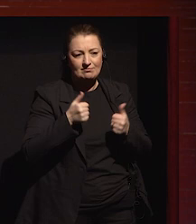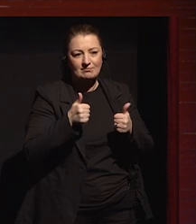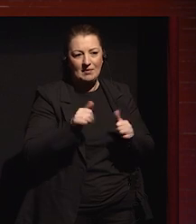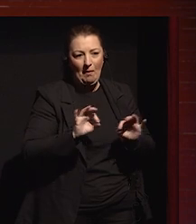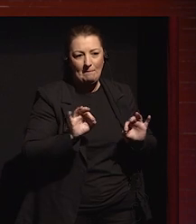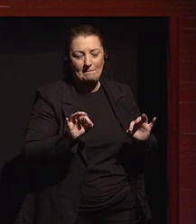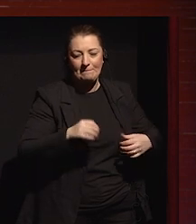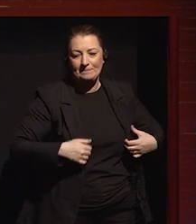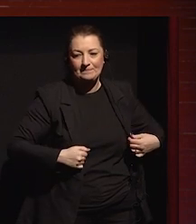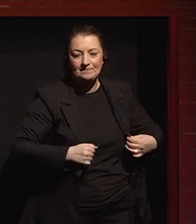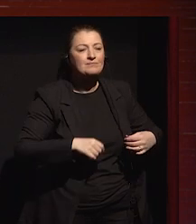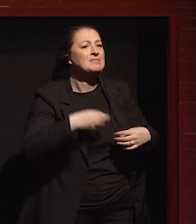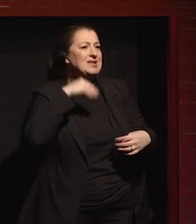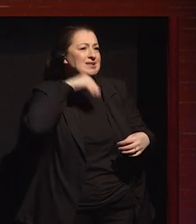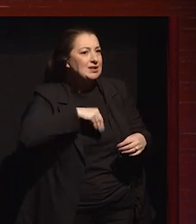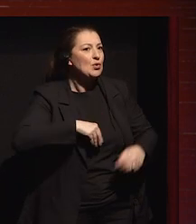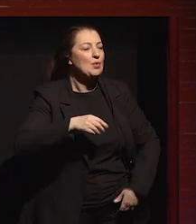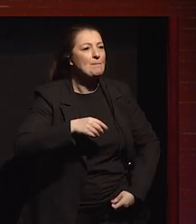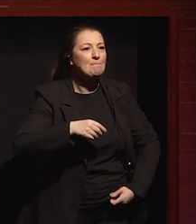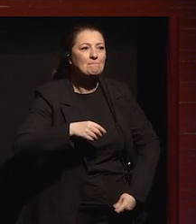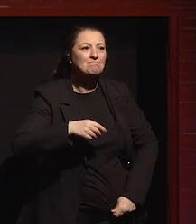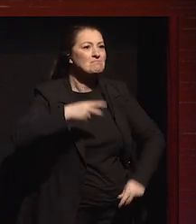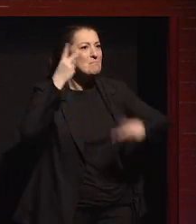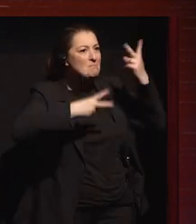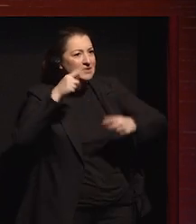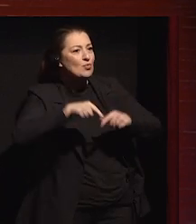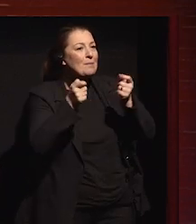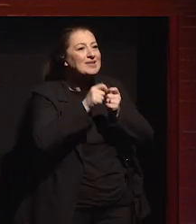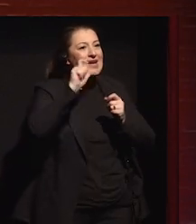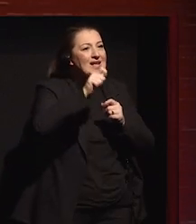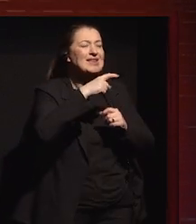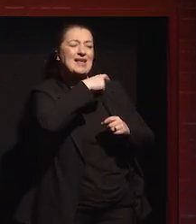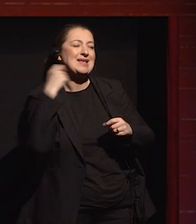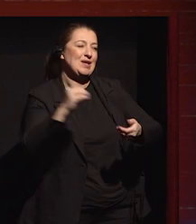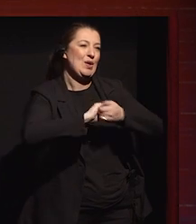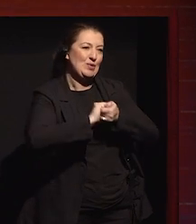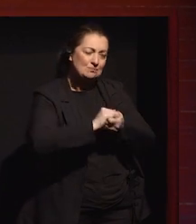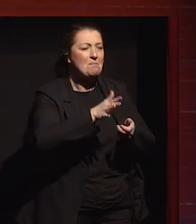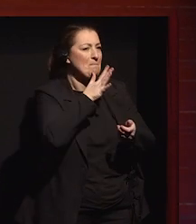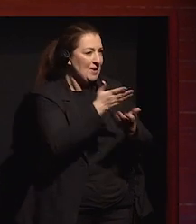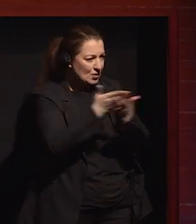I think some of you are old friends of the British Council and you know us well. But maybe for some of you who don't know us as well,